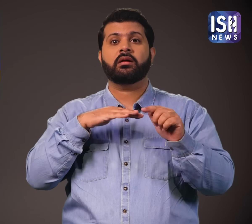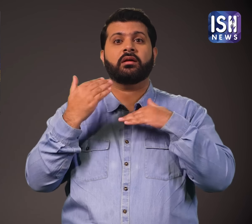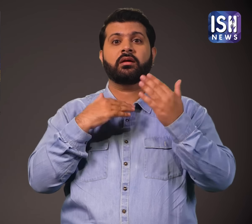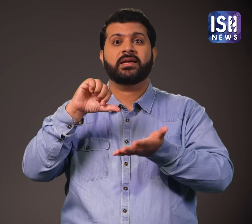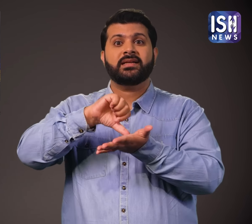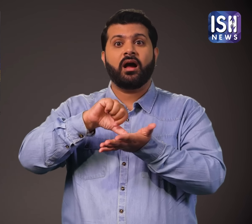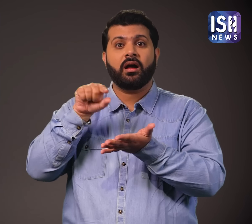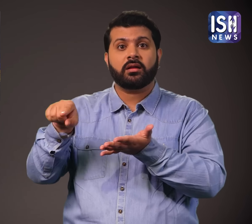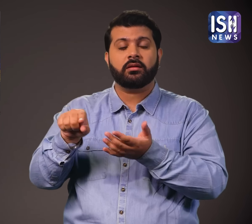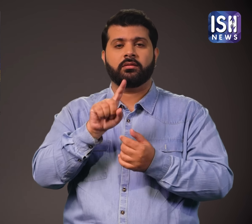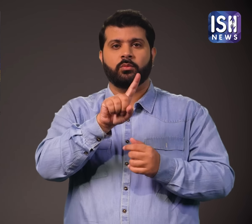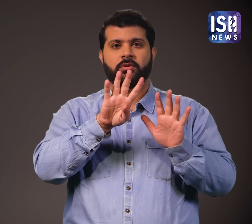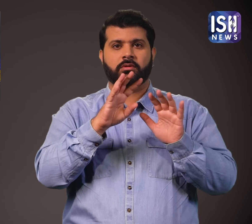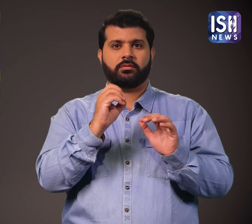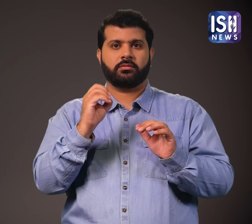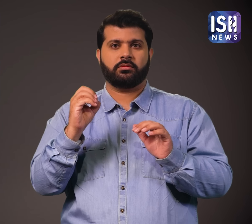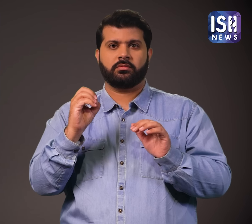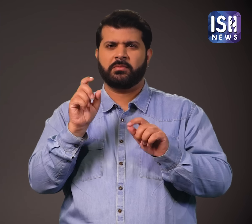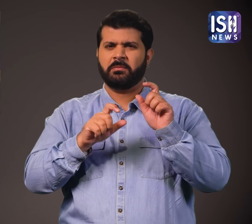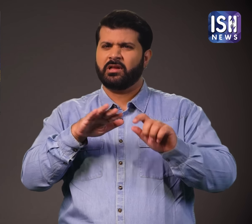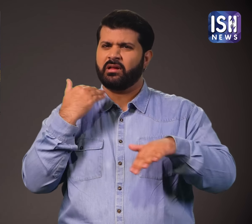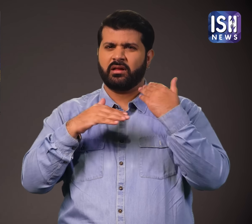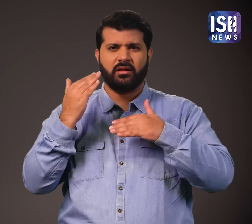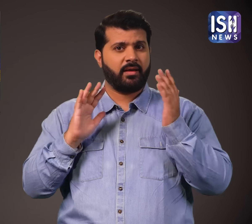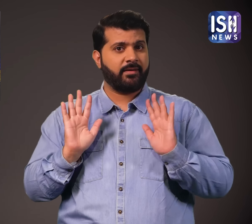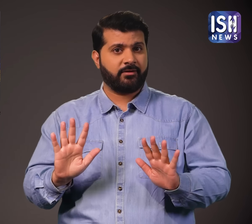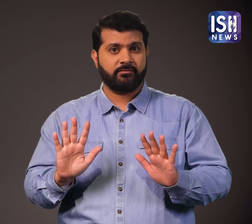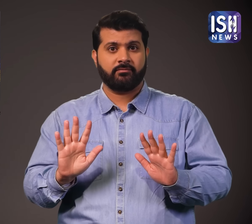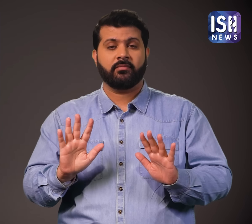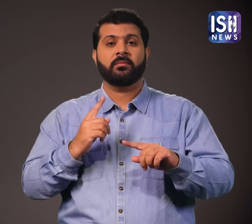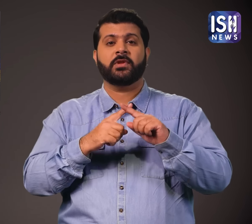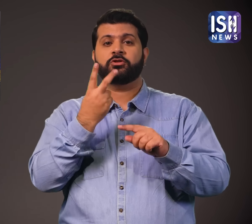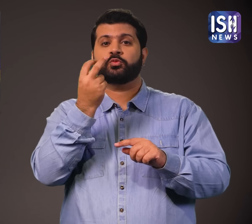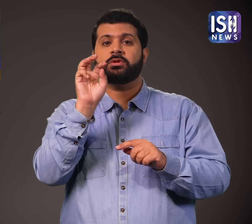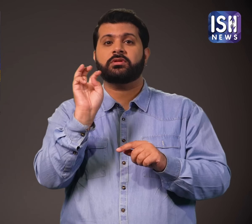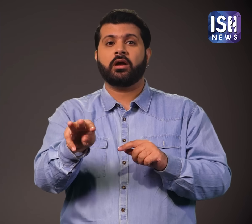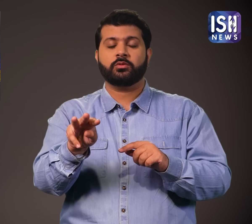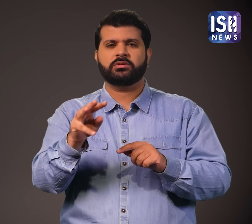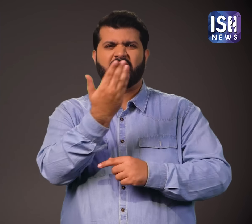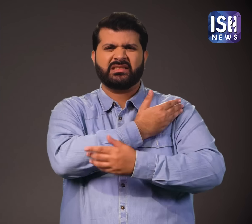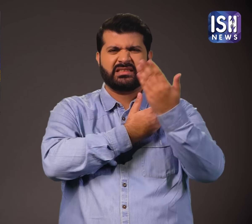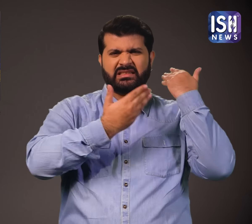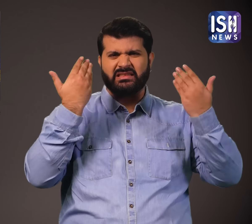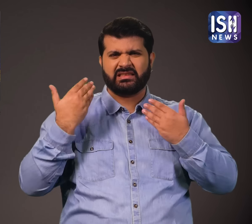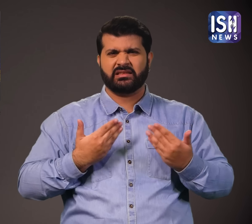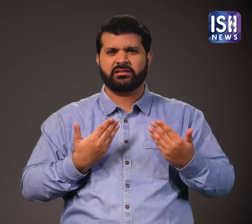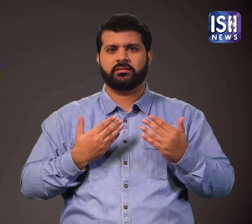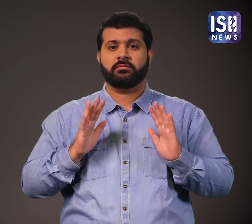over 1,900 people have been killed in Iran and around 20,000 injured.